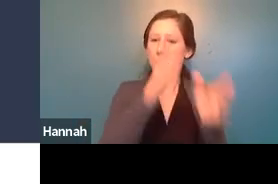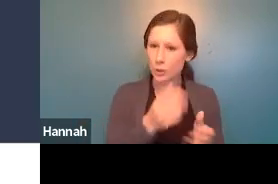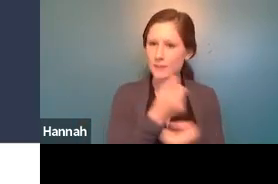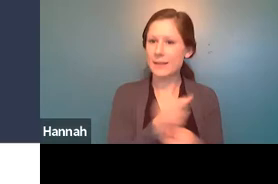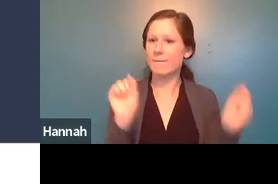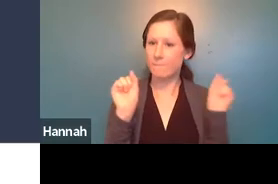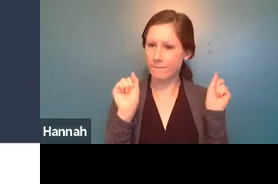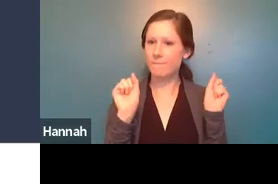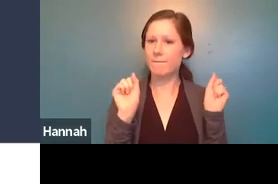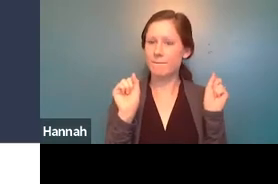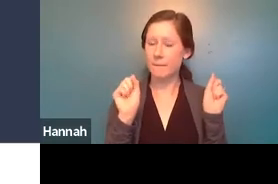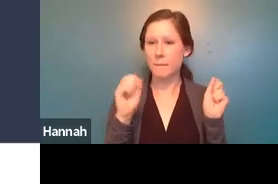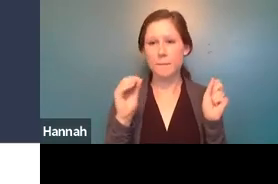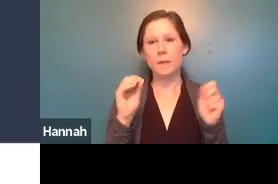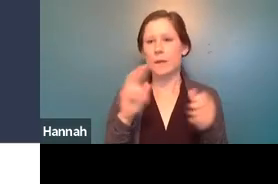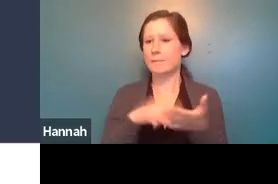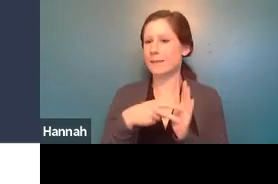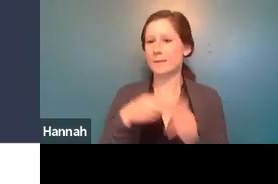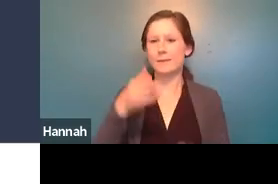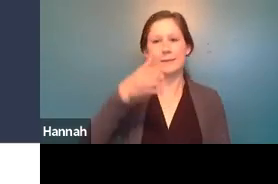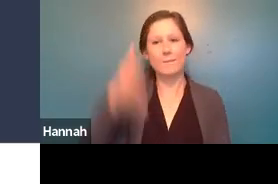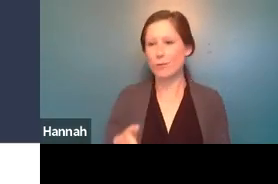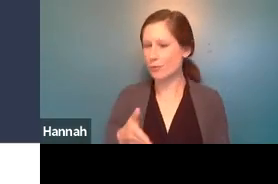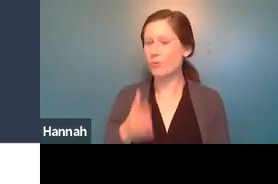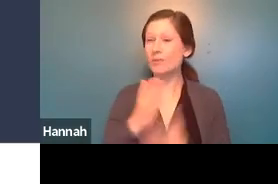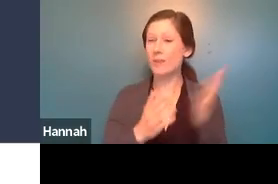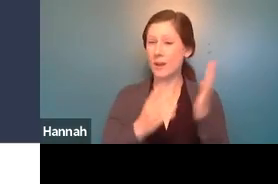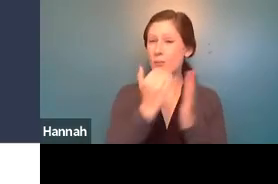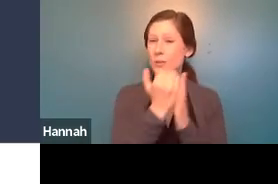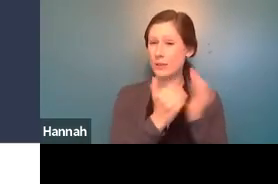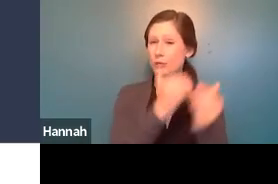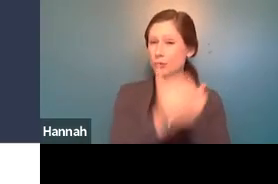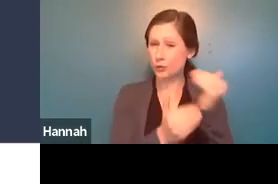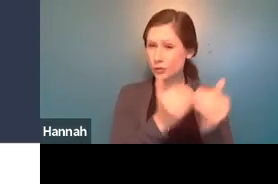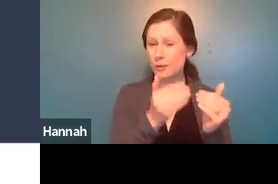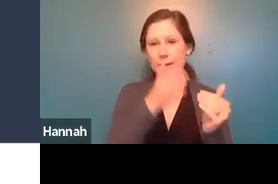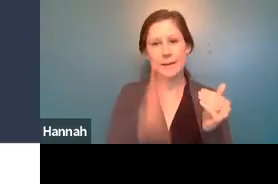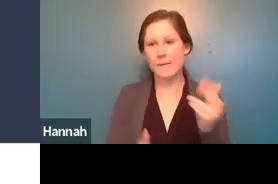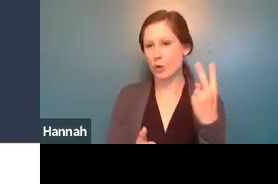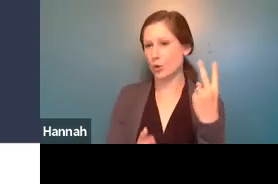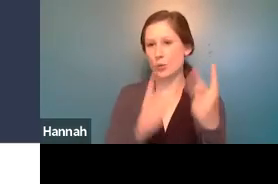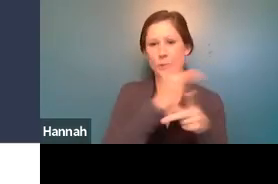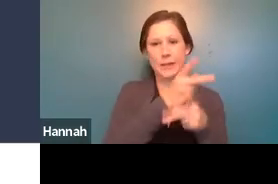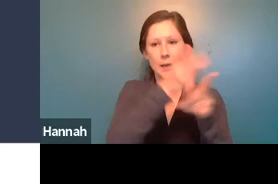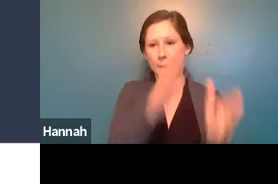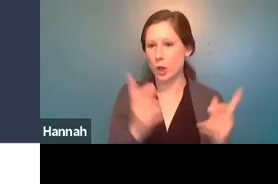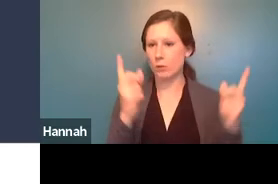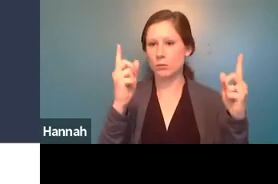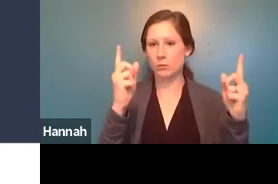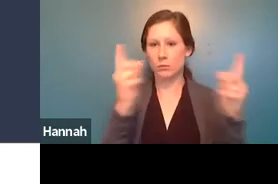so there are never--they've made procedures where there are never two keepers within six feet of each other, which is